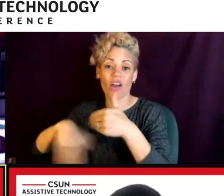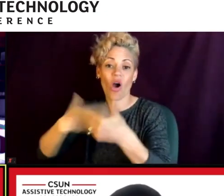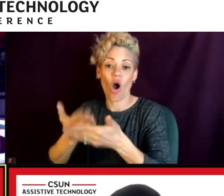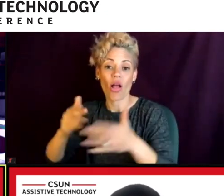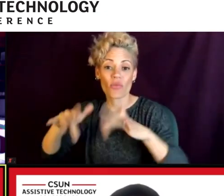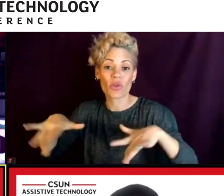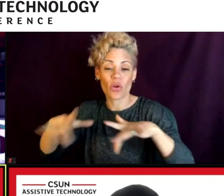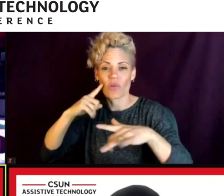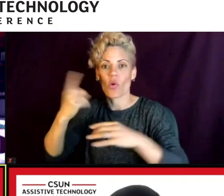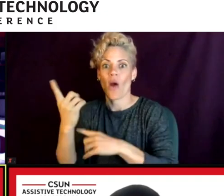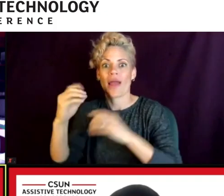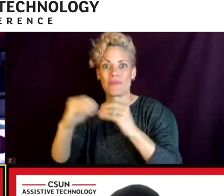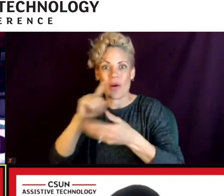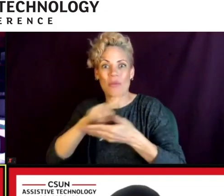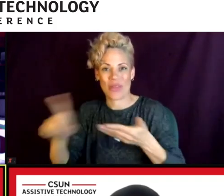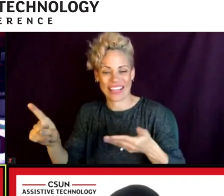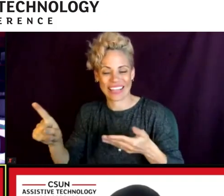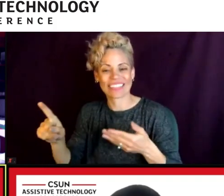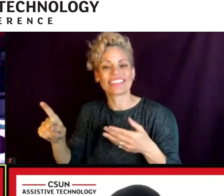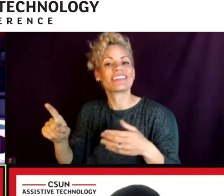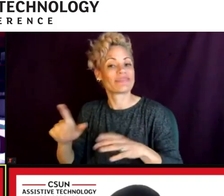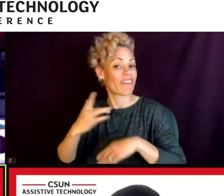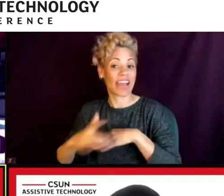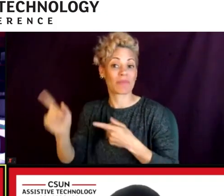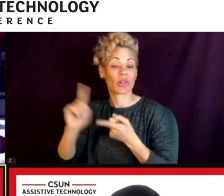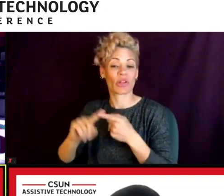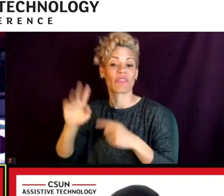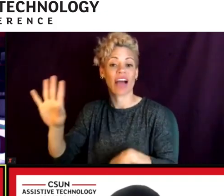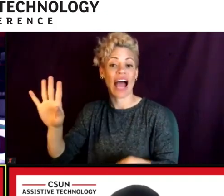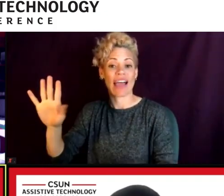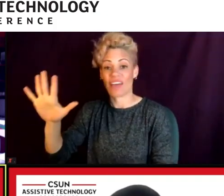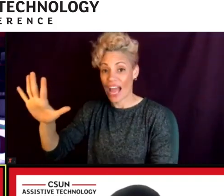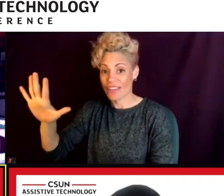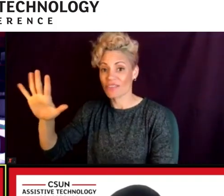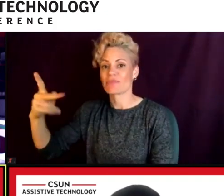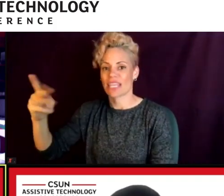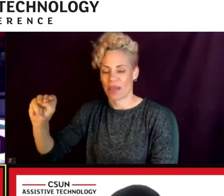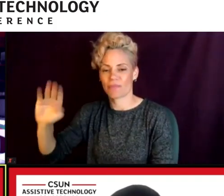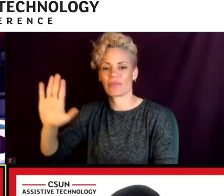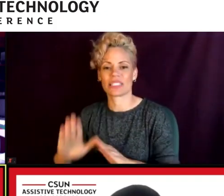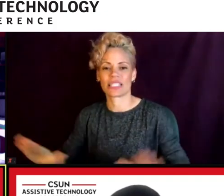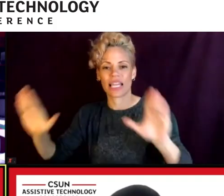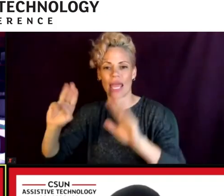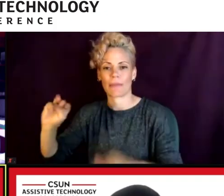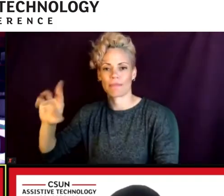So you now have until 5:00 PM Sunday, March 21st. I think that's it for now.